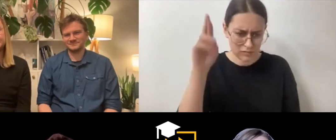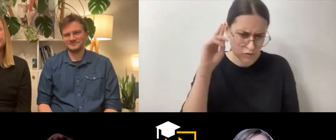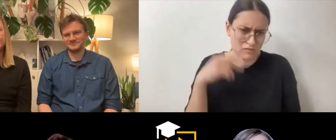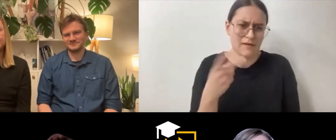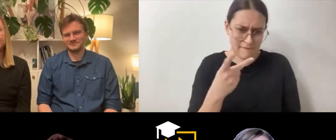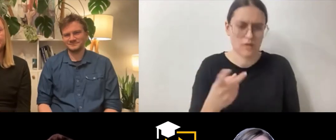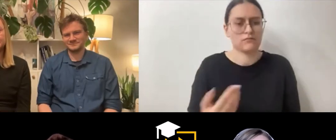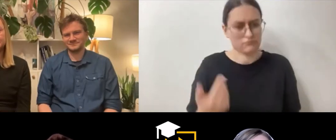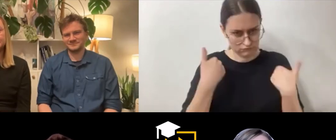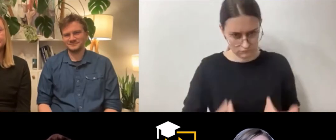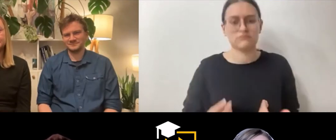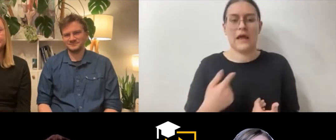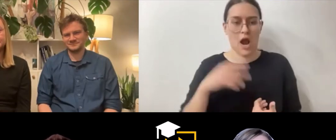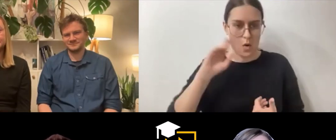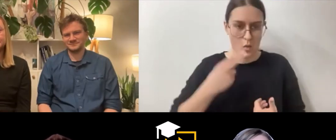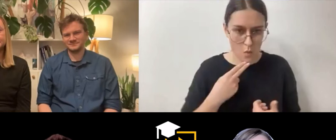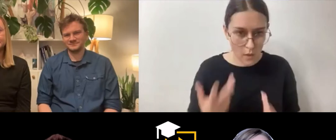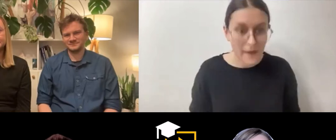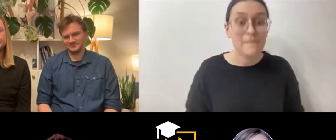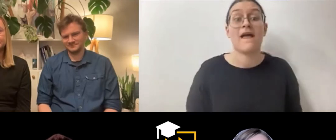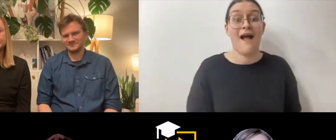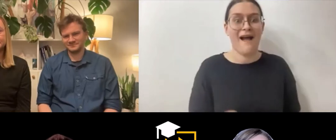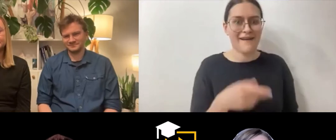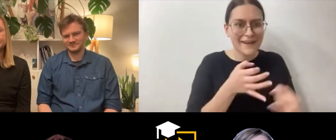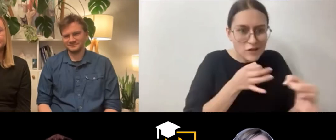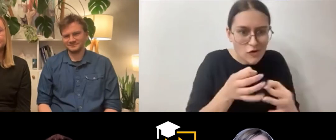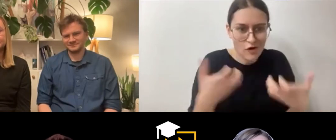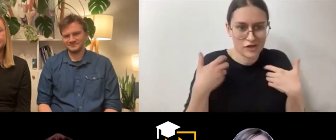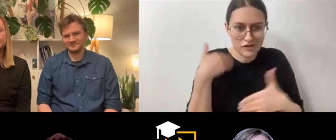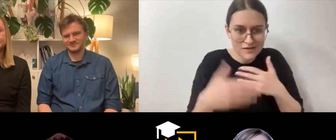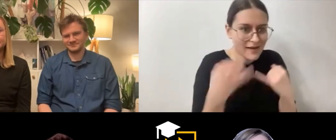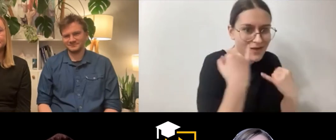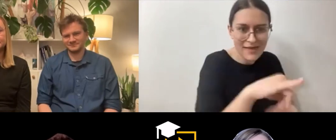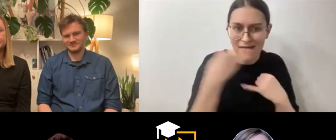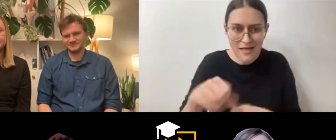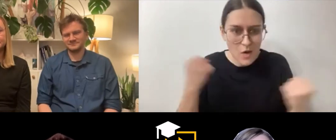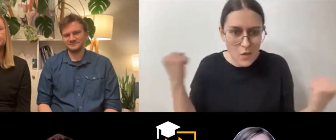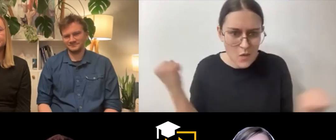with two different stories or experiences with being Deaf.